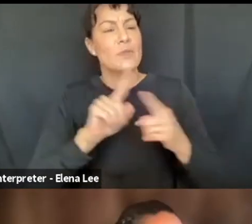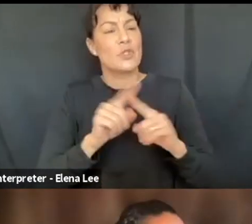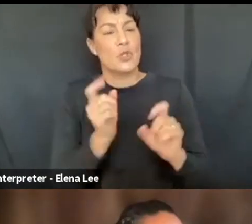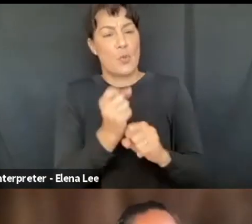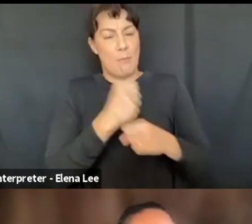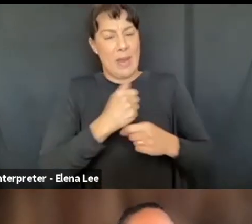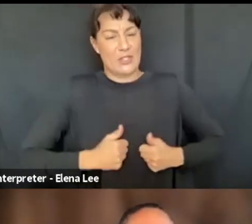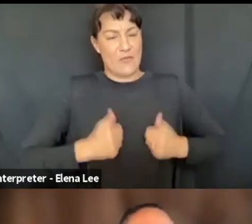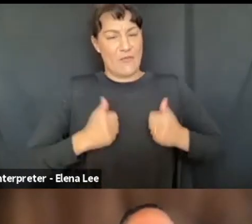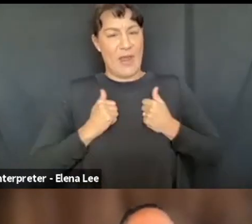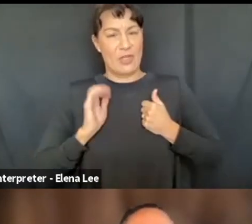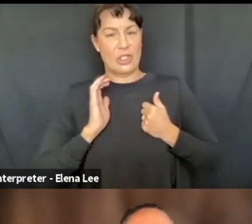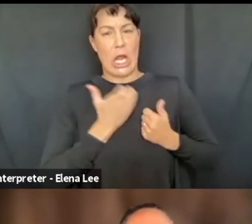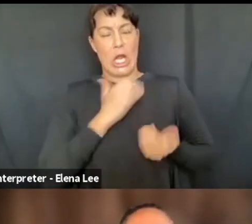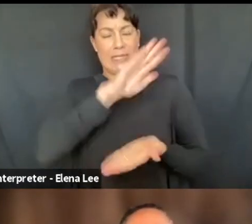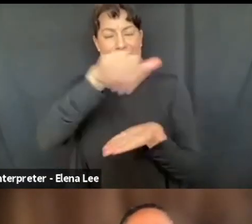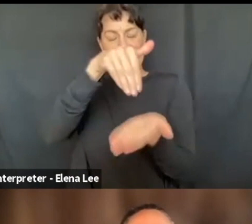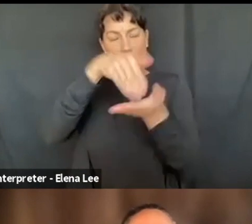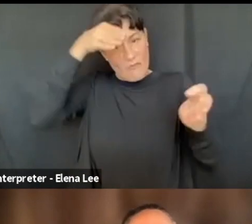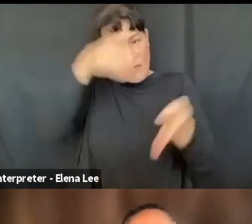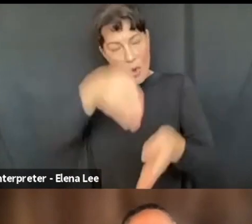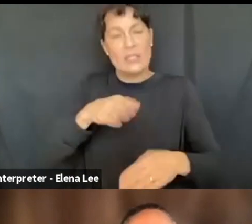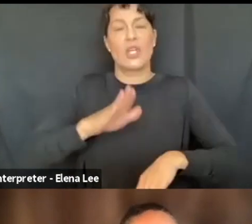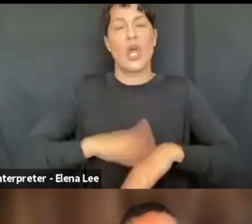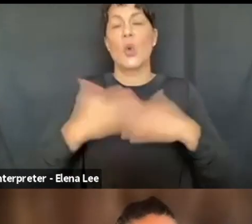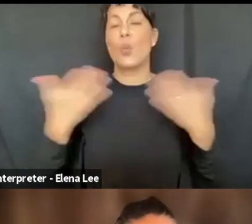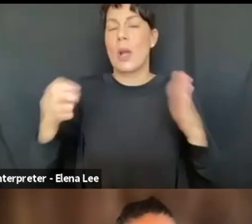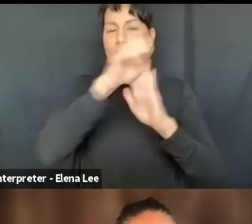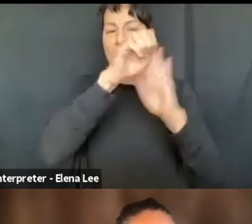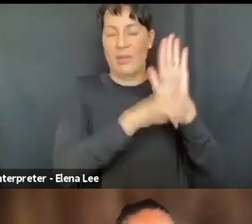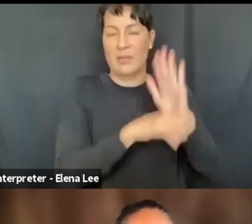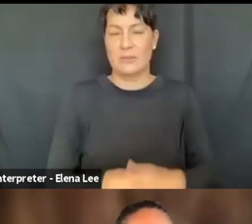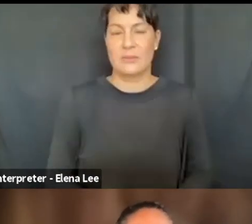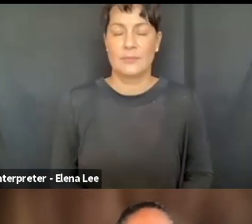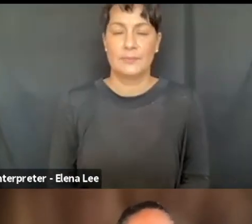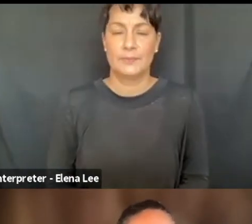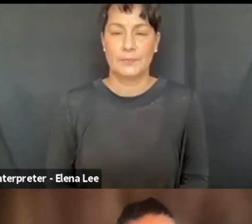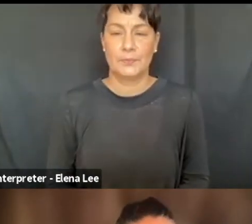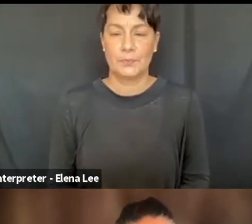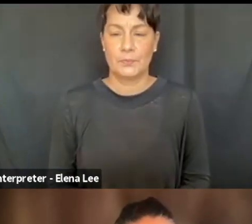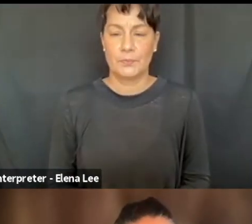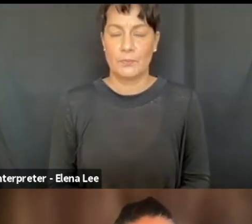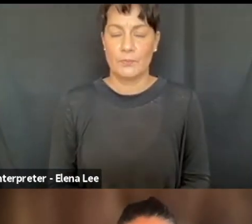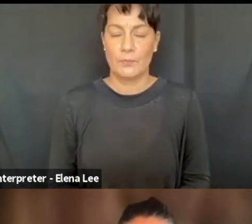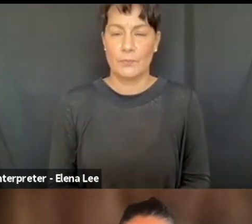of how we discuss ethics. So, Natalie, I'd love first,